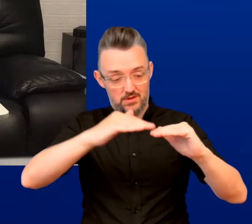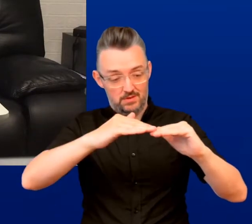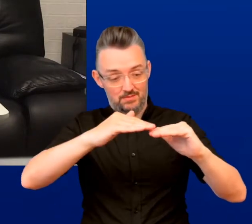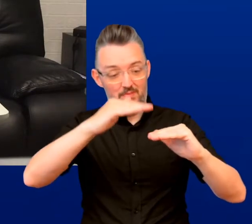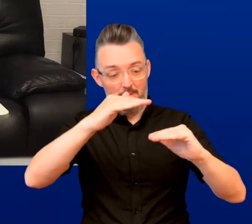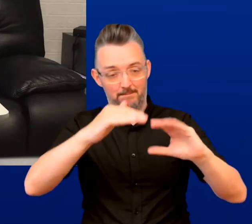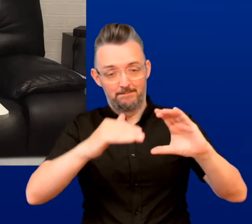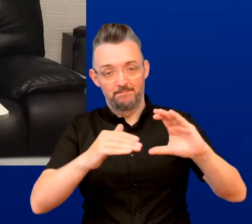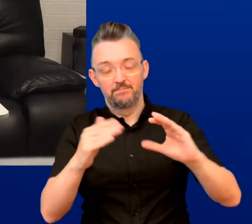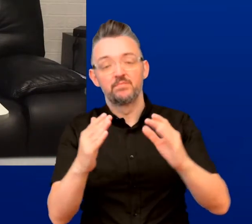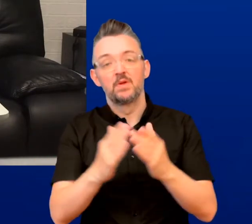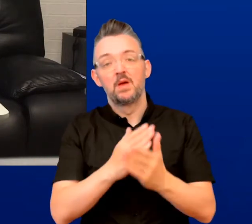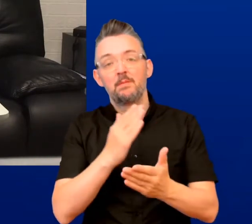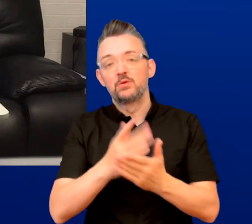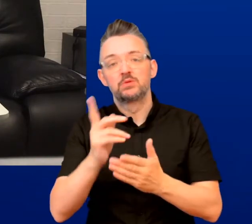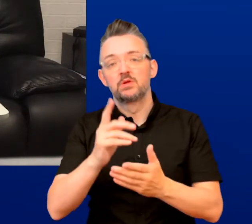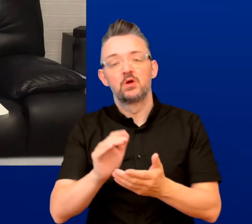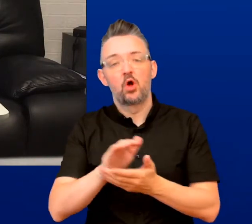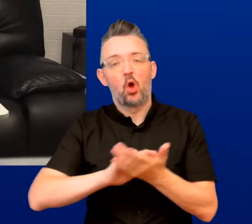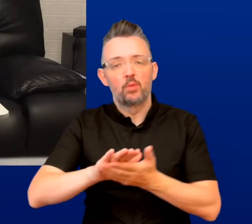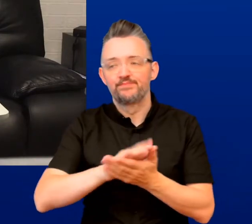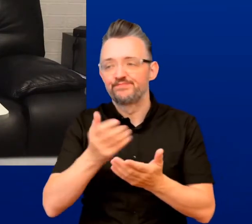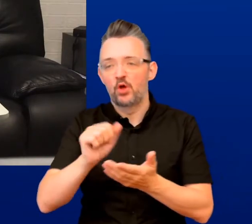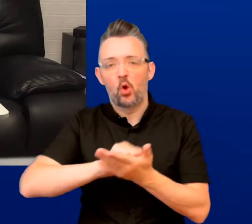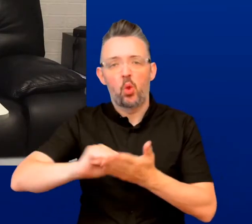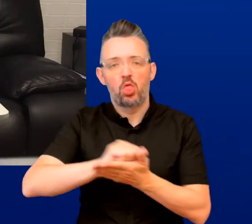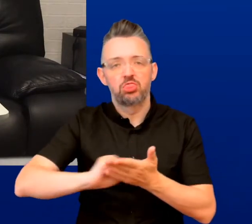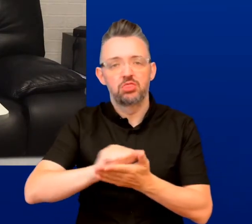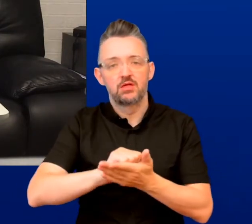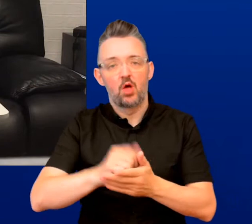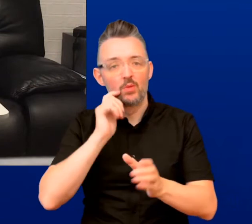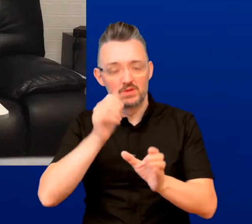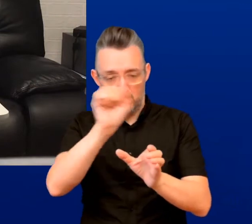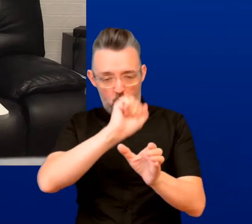is make sure you take a cloth or a rag and always wipe around the surface.